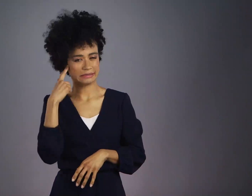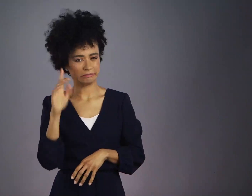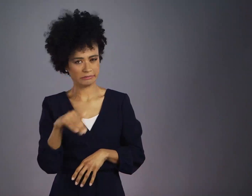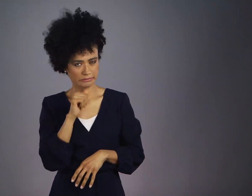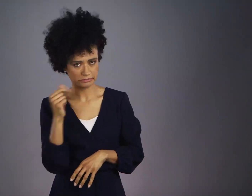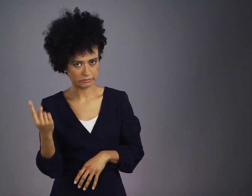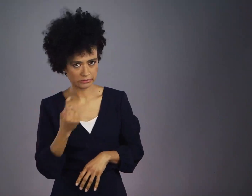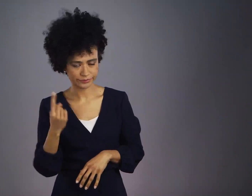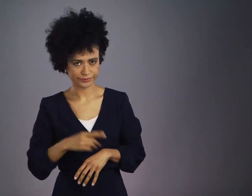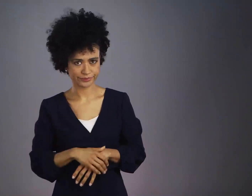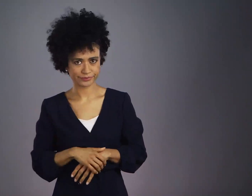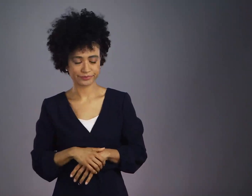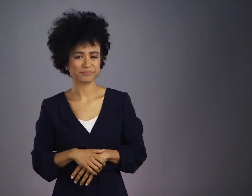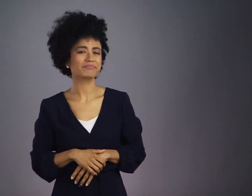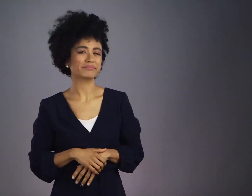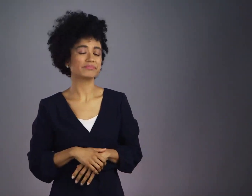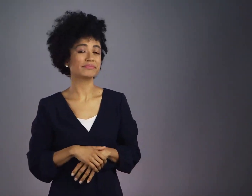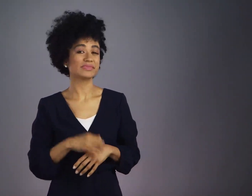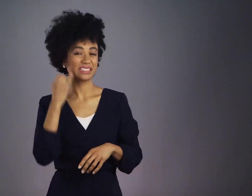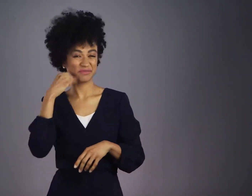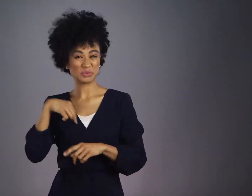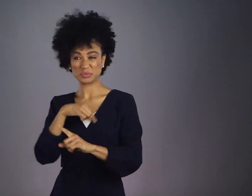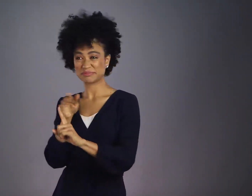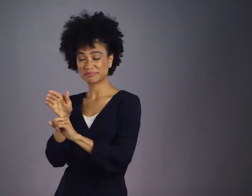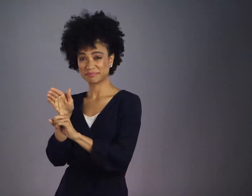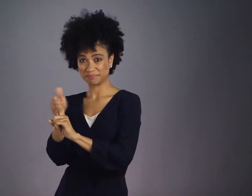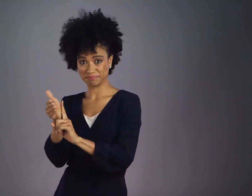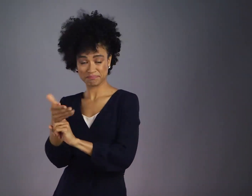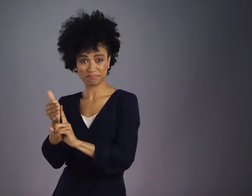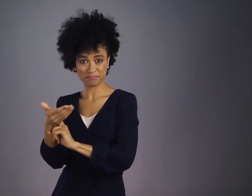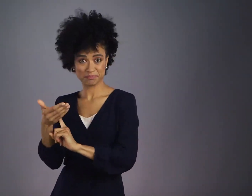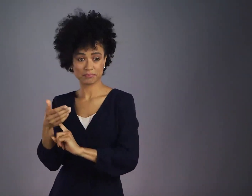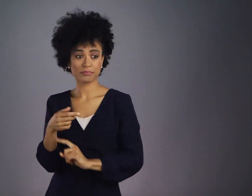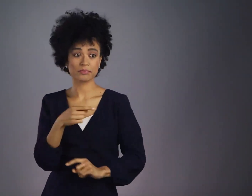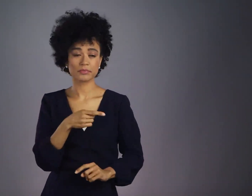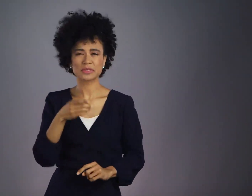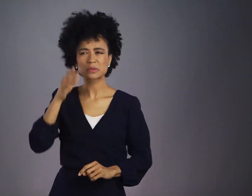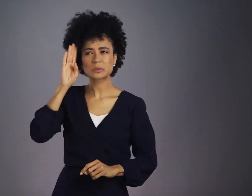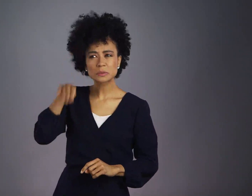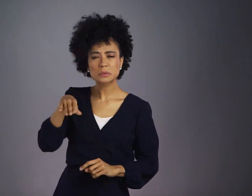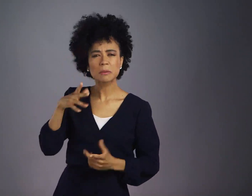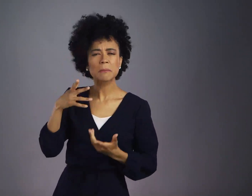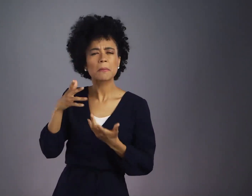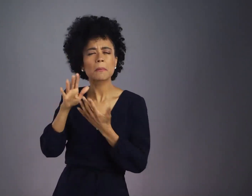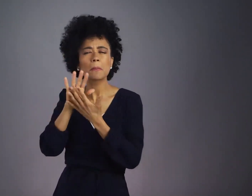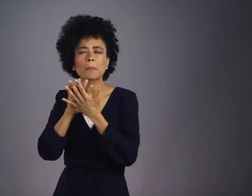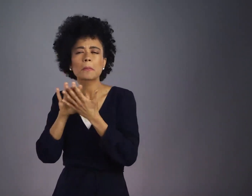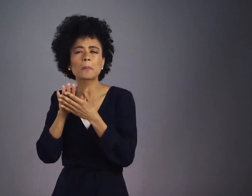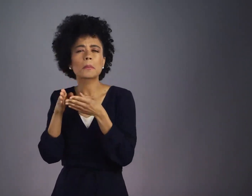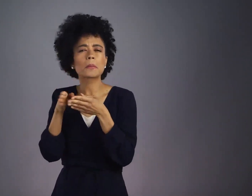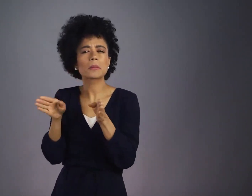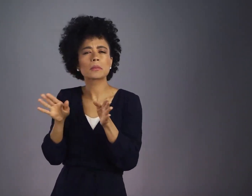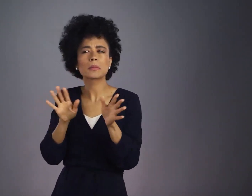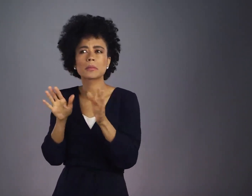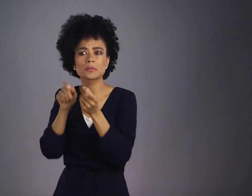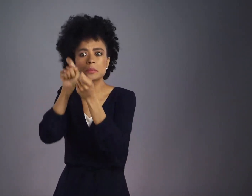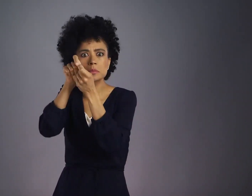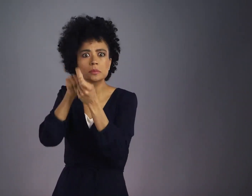Not always, we think. If she knows in a general way that we have been wild,